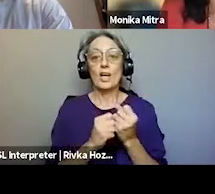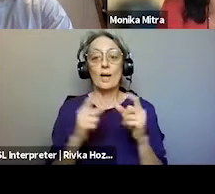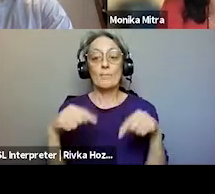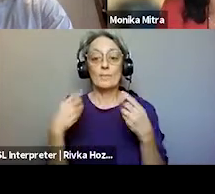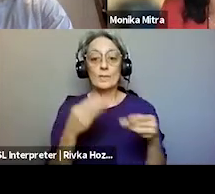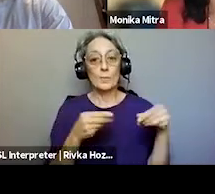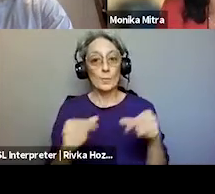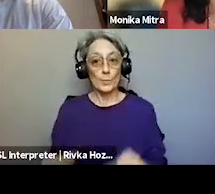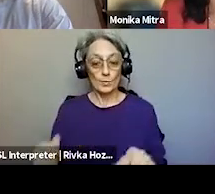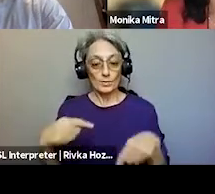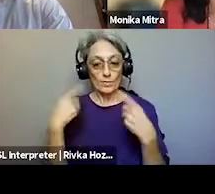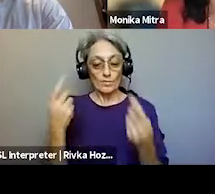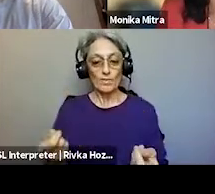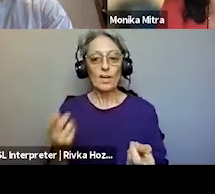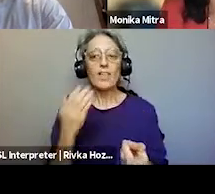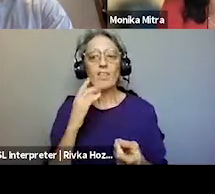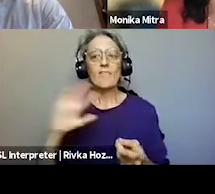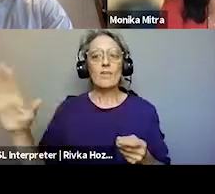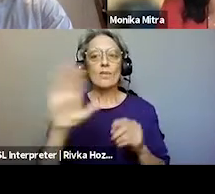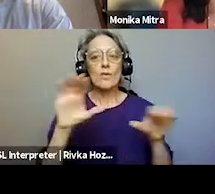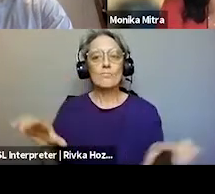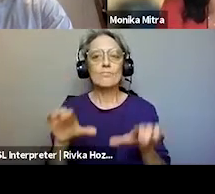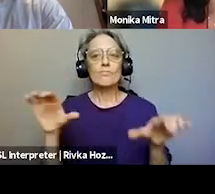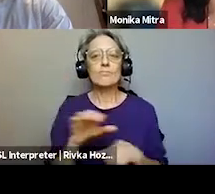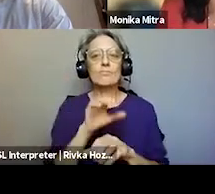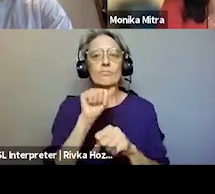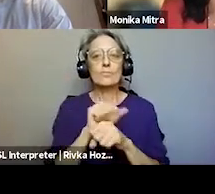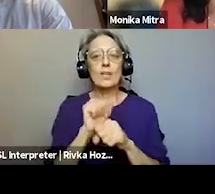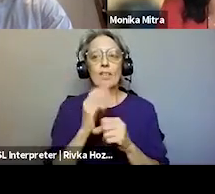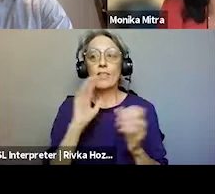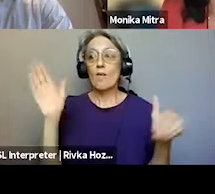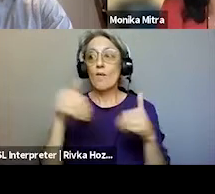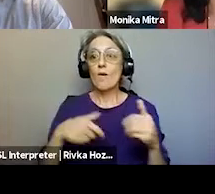I’m most grateful for all of them. All involved in this team effort. So thank you very much.